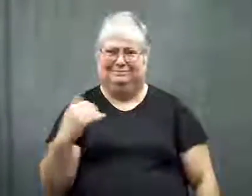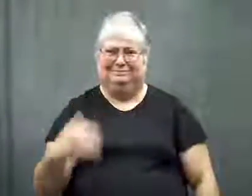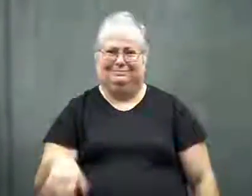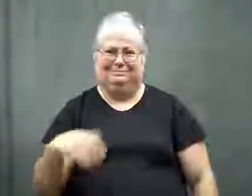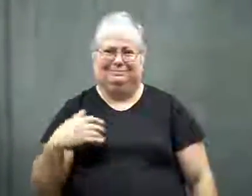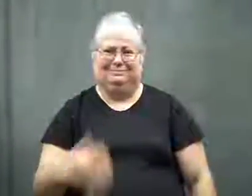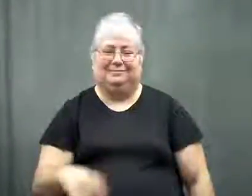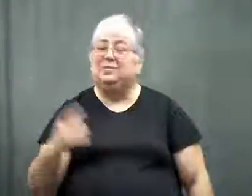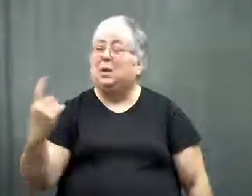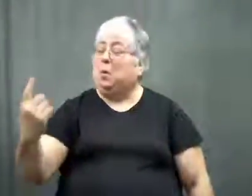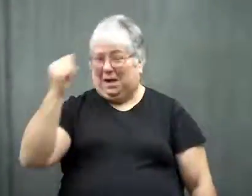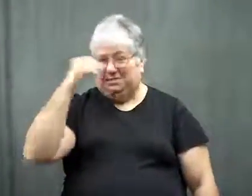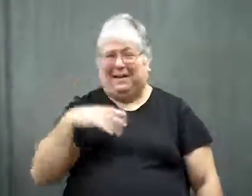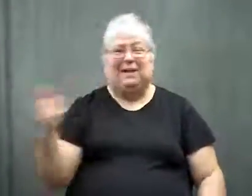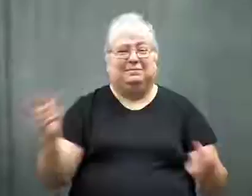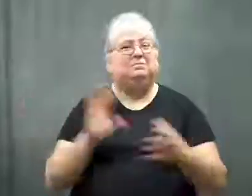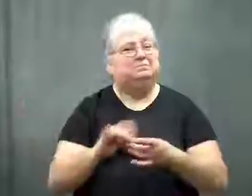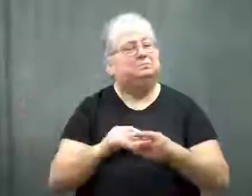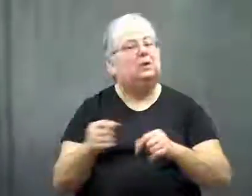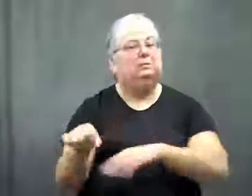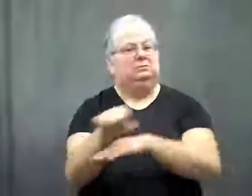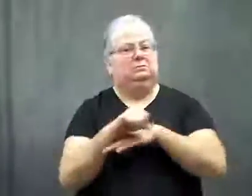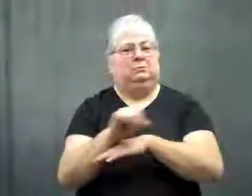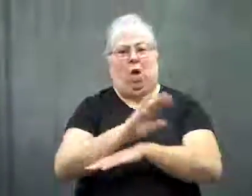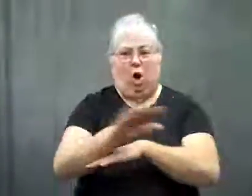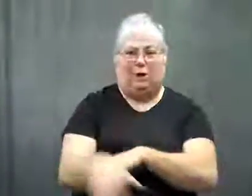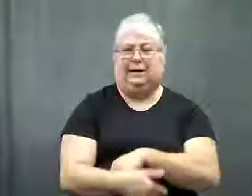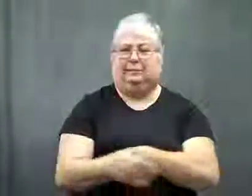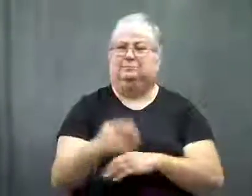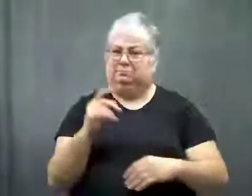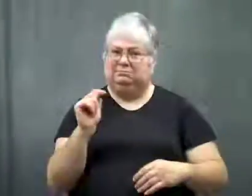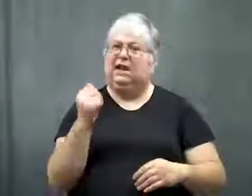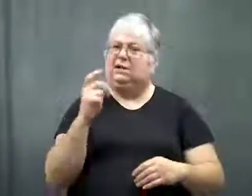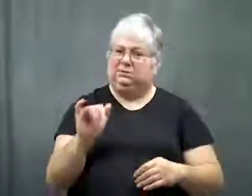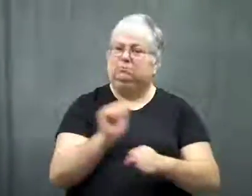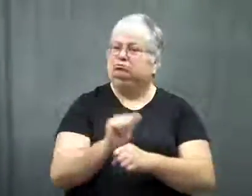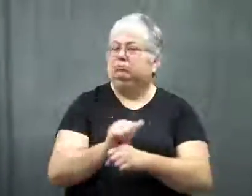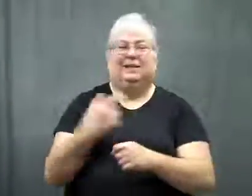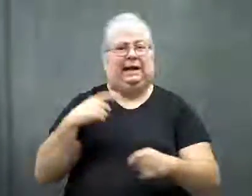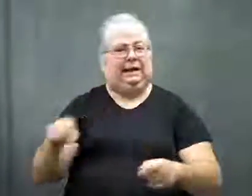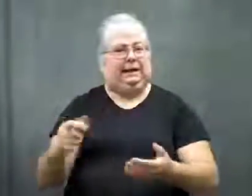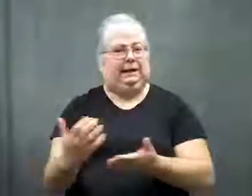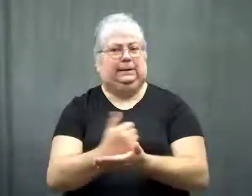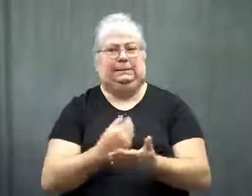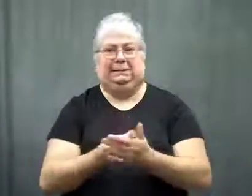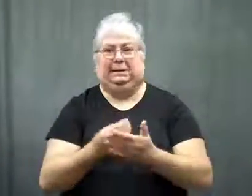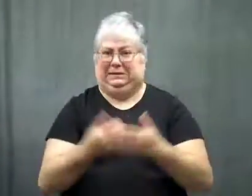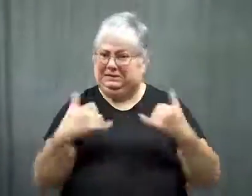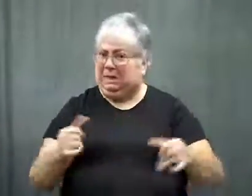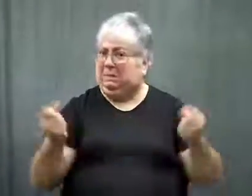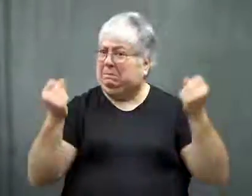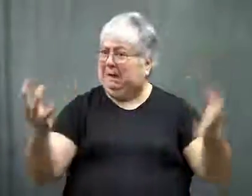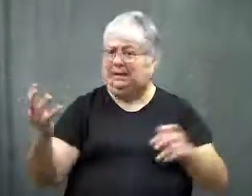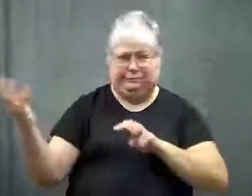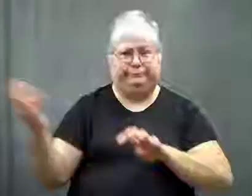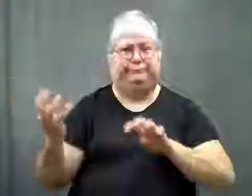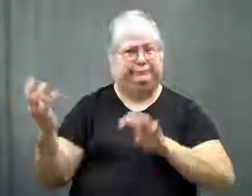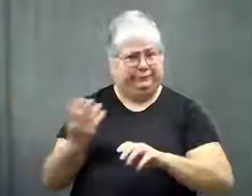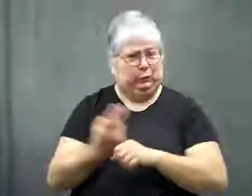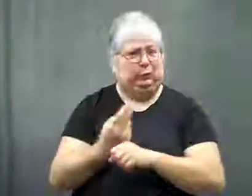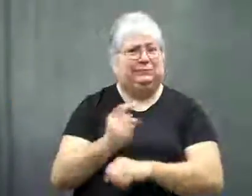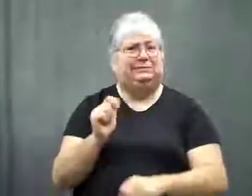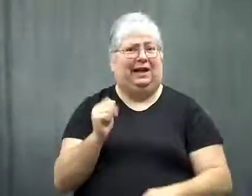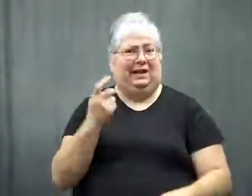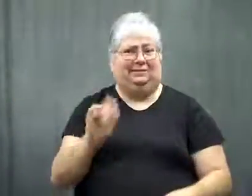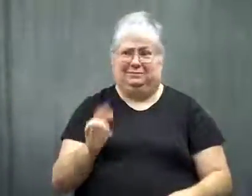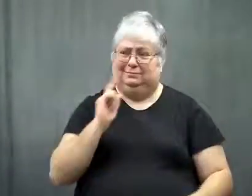One man worked all night driving a taxi. He said he needed the money.